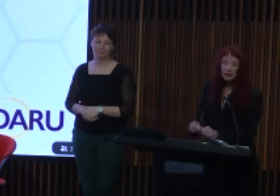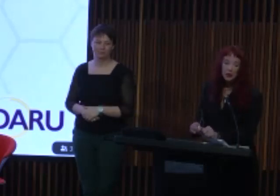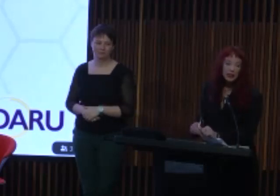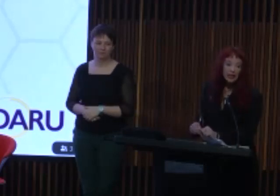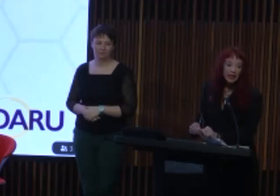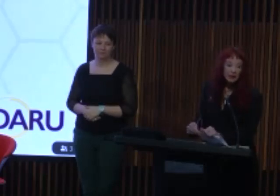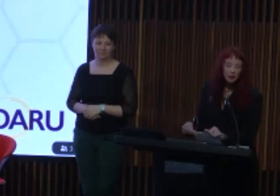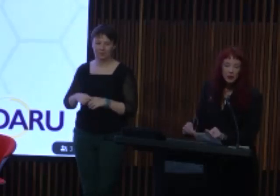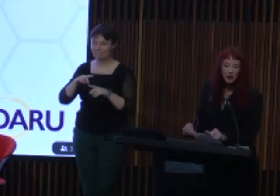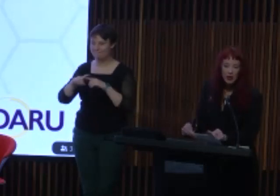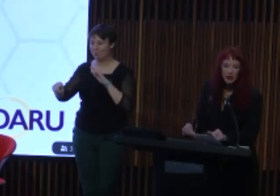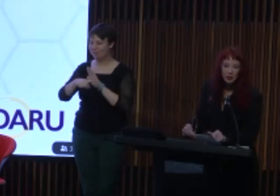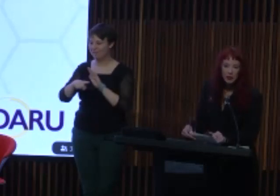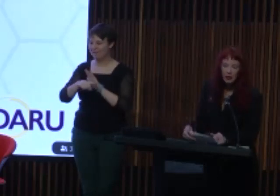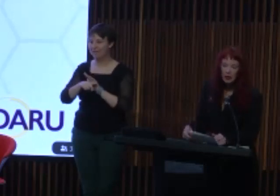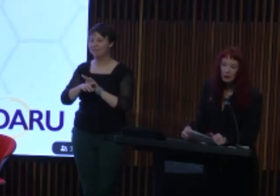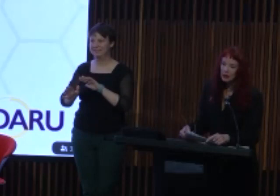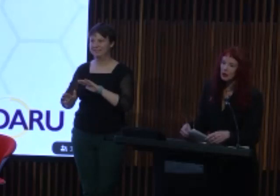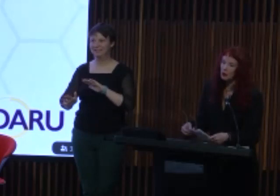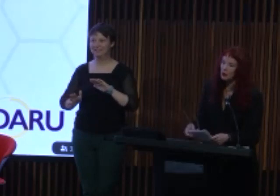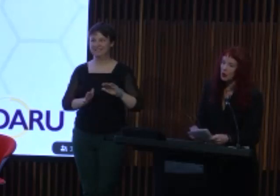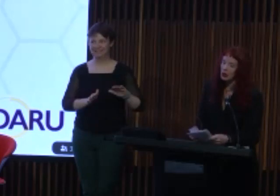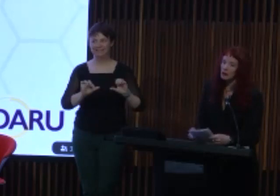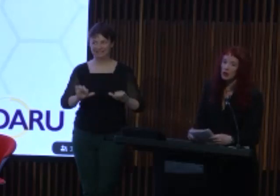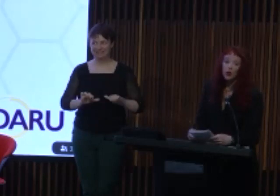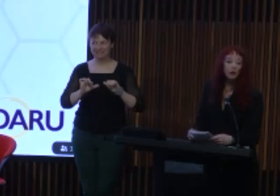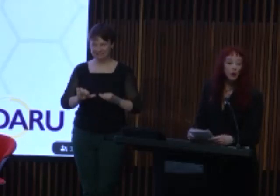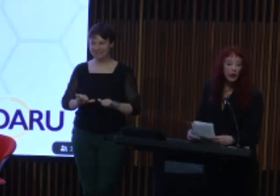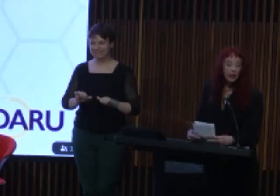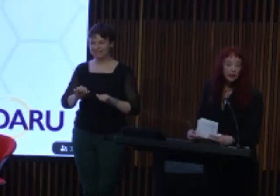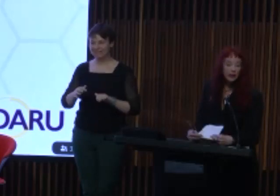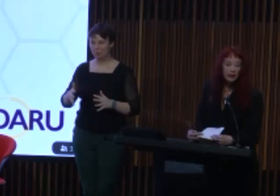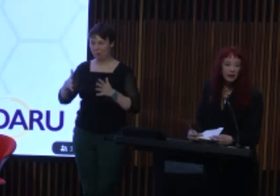mostly negative, we'll just put that to one side, but we've got a lot of work ahead of